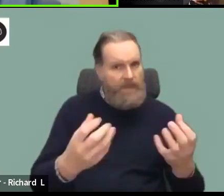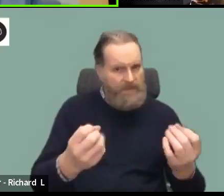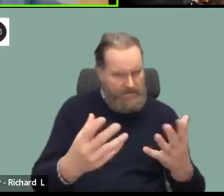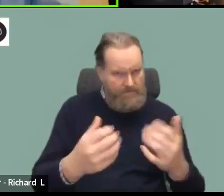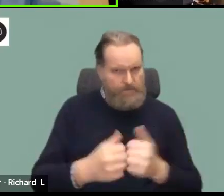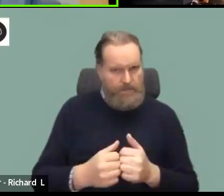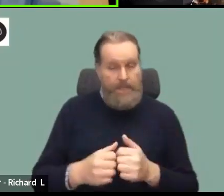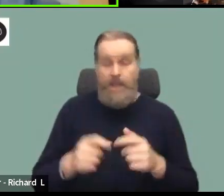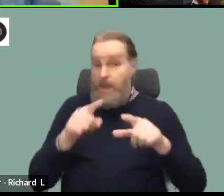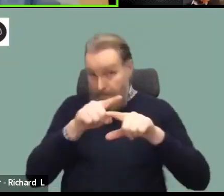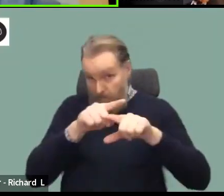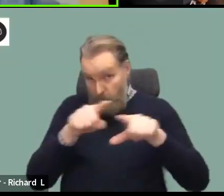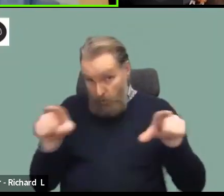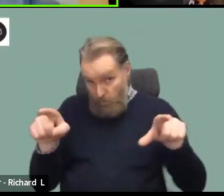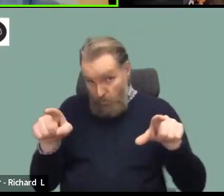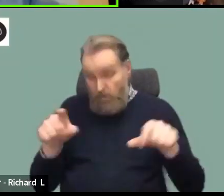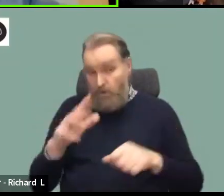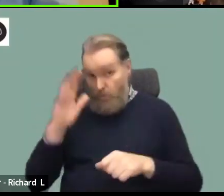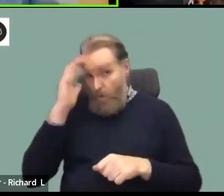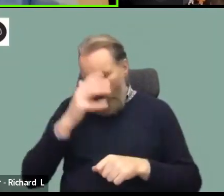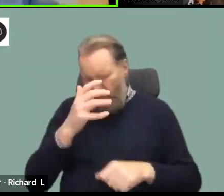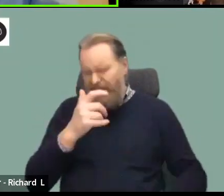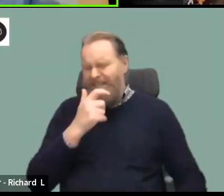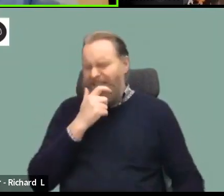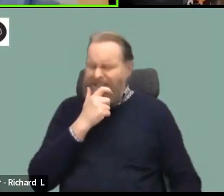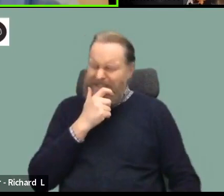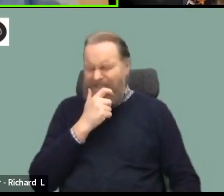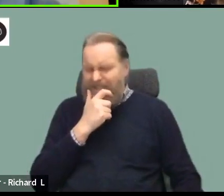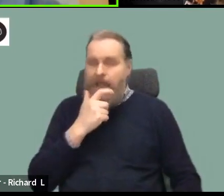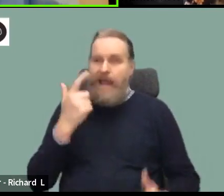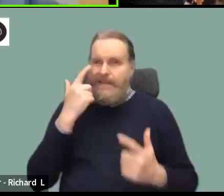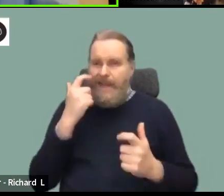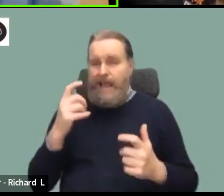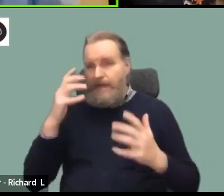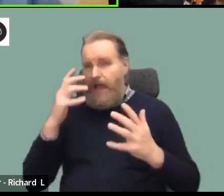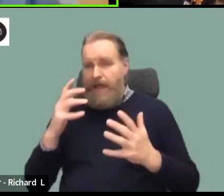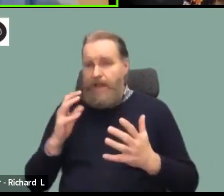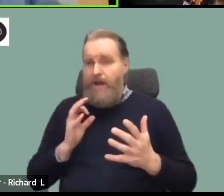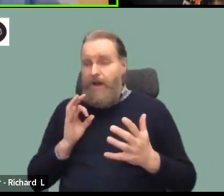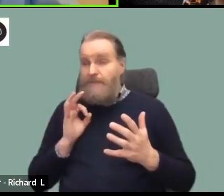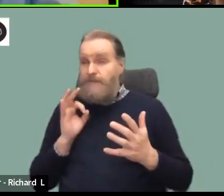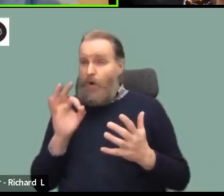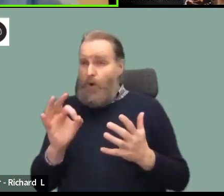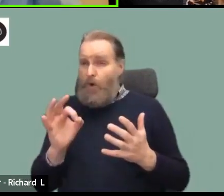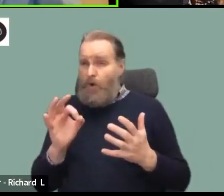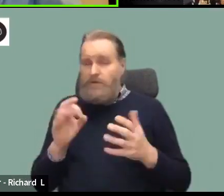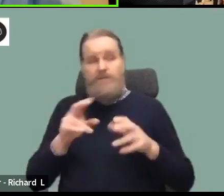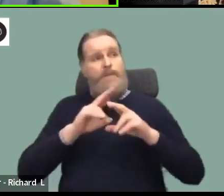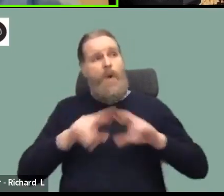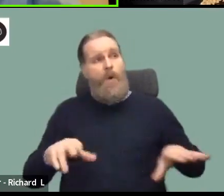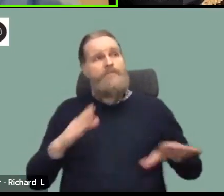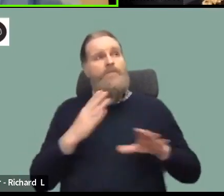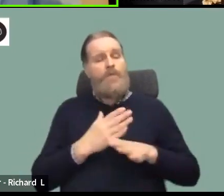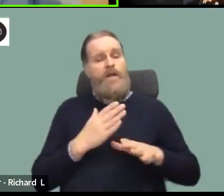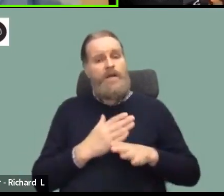eight members told us in the banner that they're single biggest concern. they will they wanted to vote yes was could they afford to strike. and the question I think we have